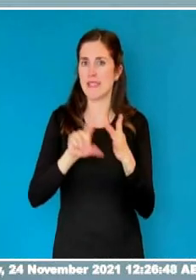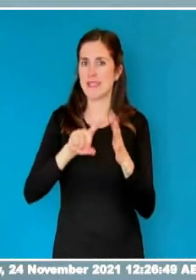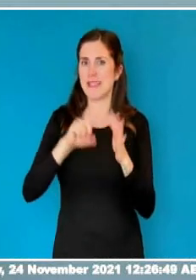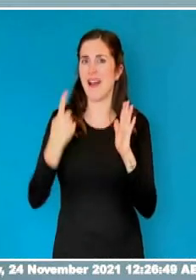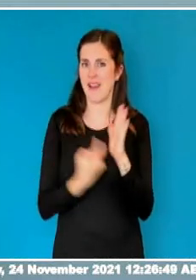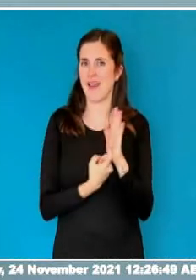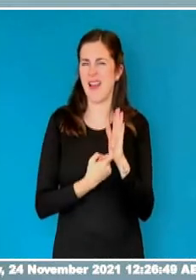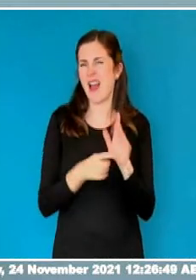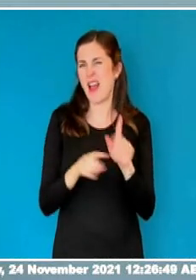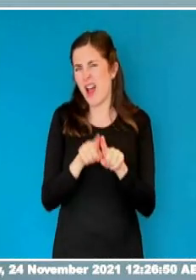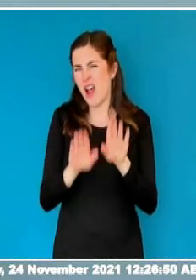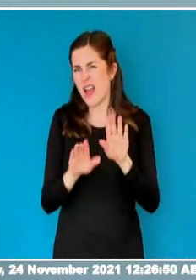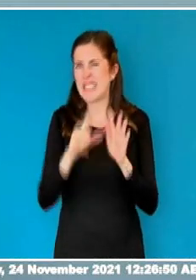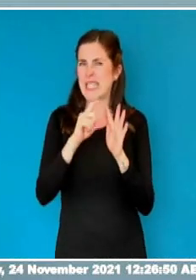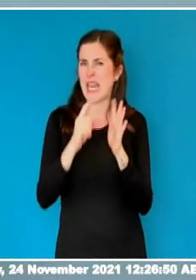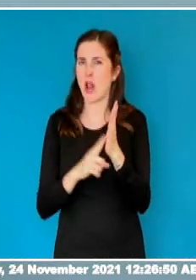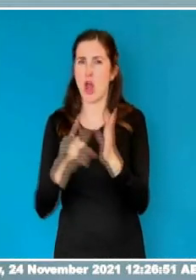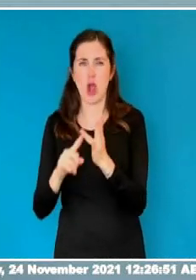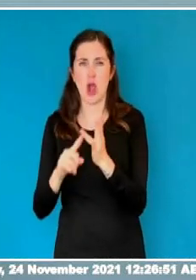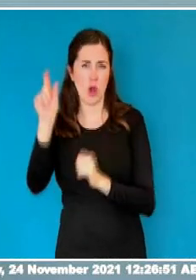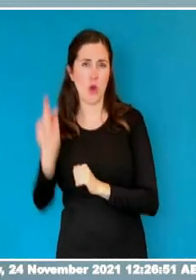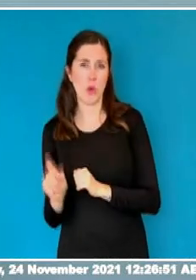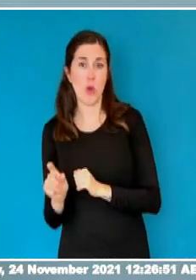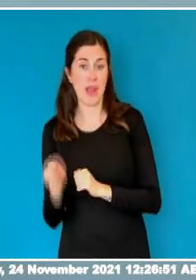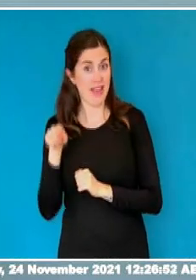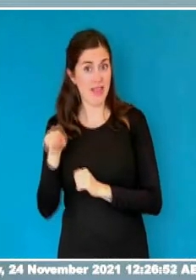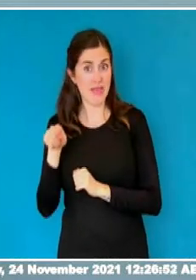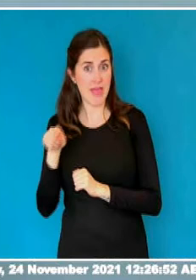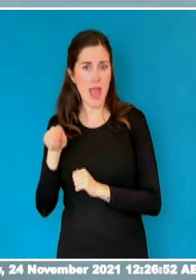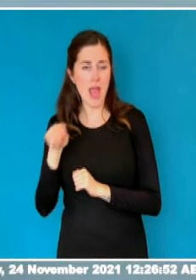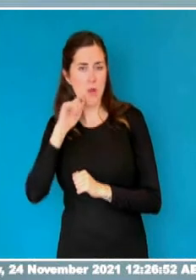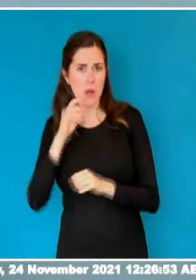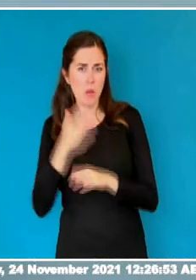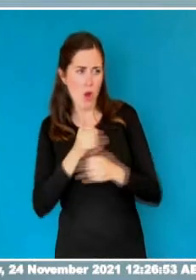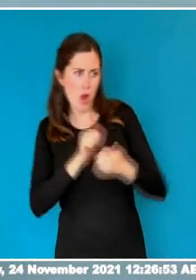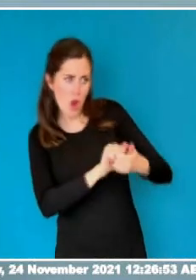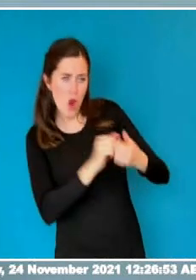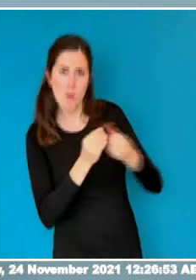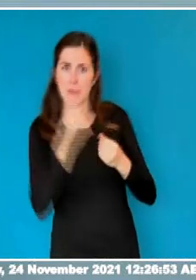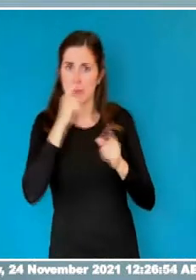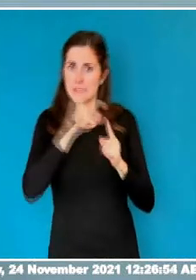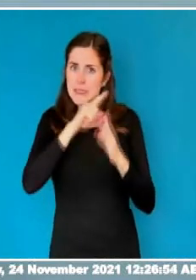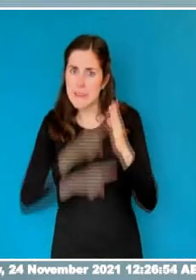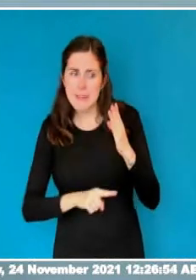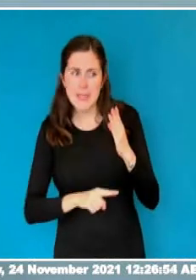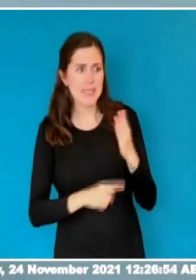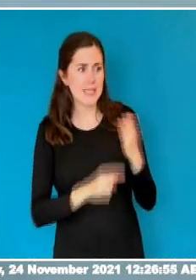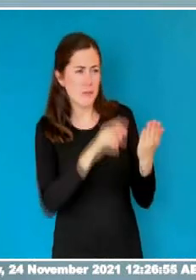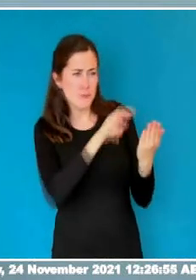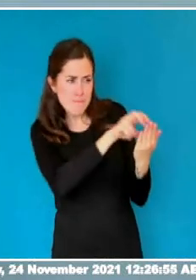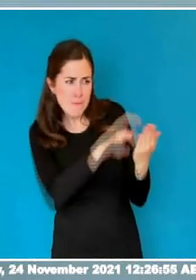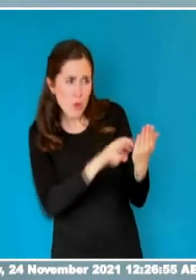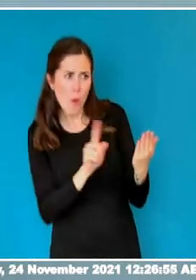people with disability, including to record their details in what's known as a workplace